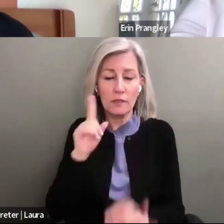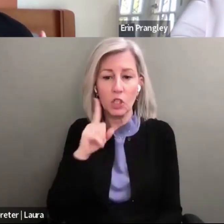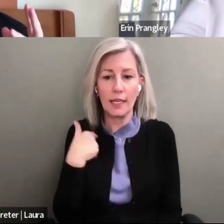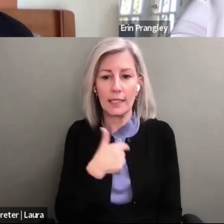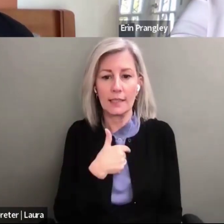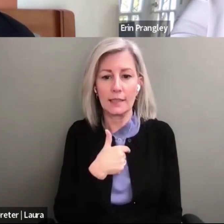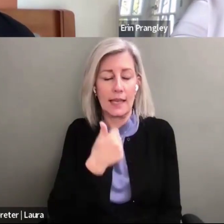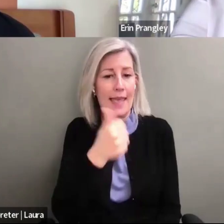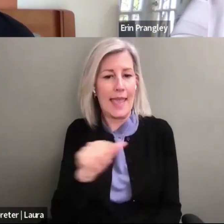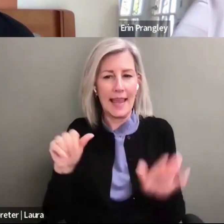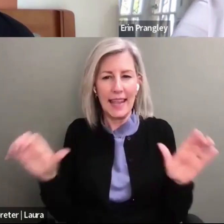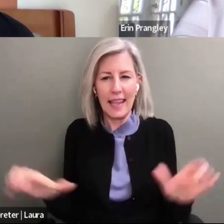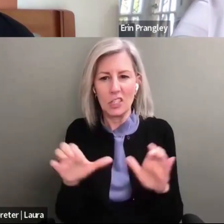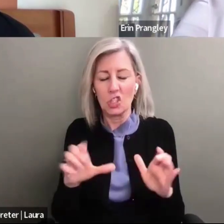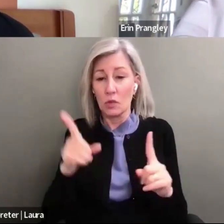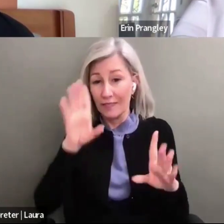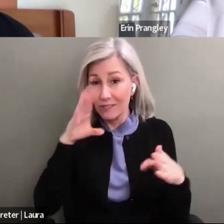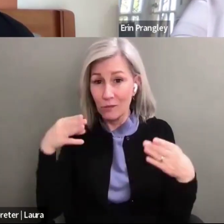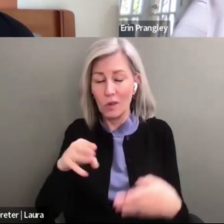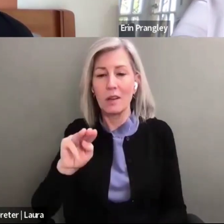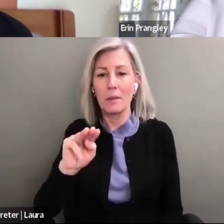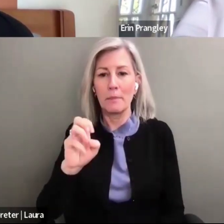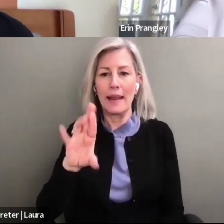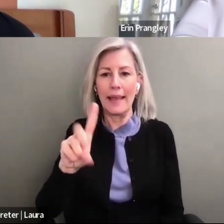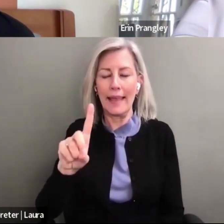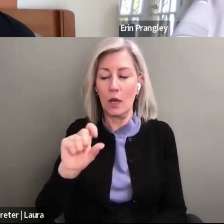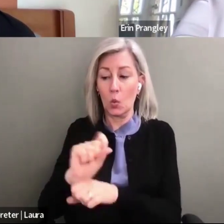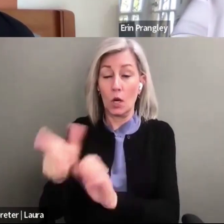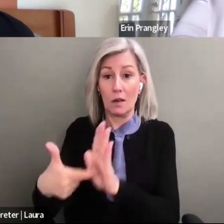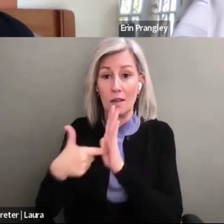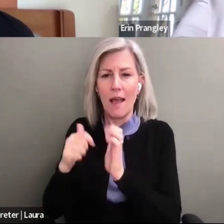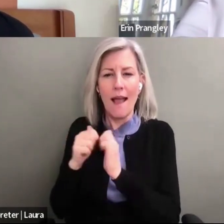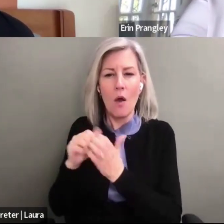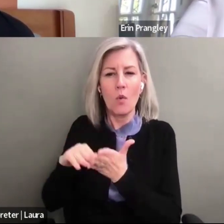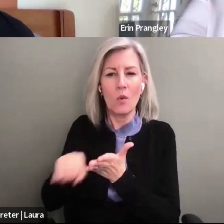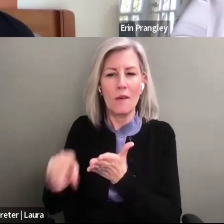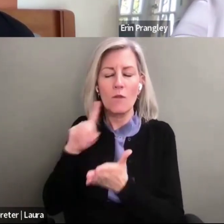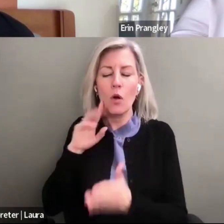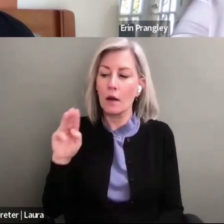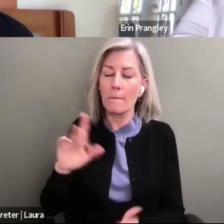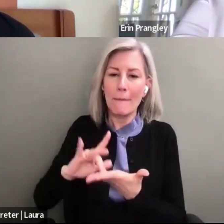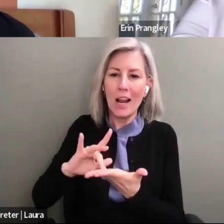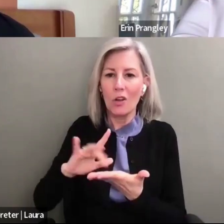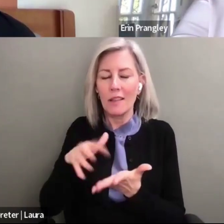All the elements were covered very well and are important to us in the action we are focused on,